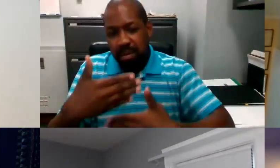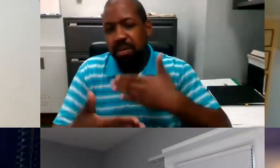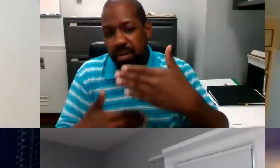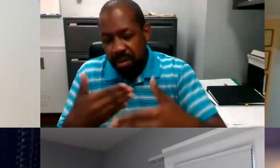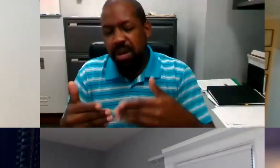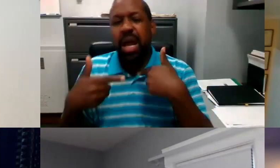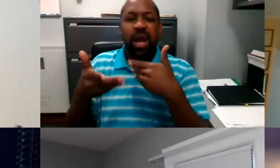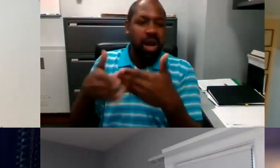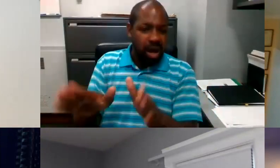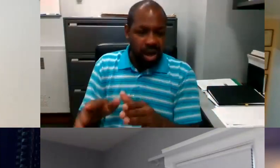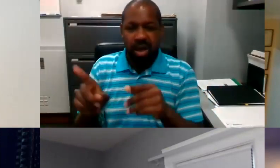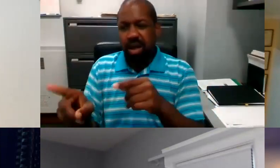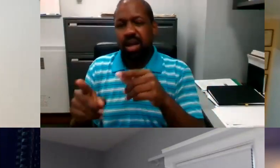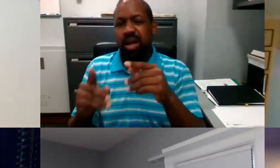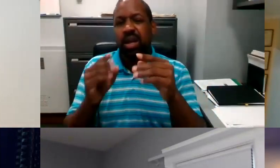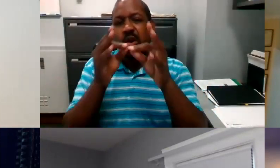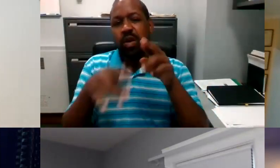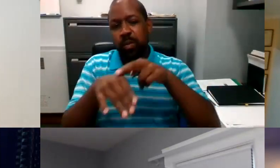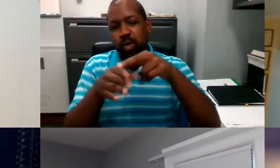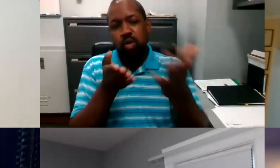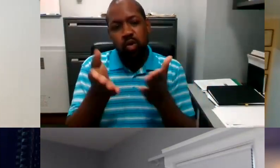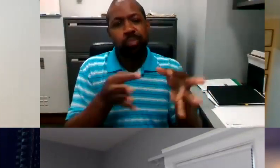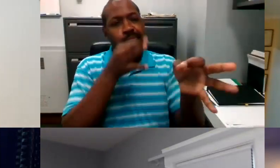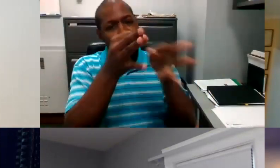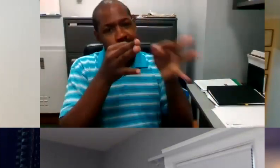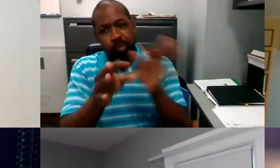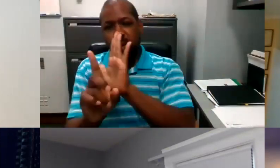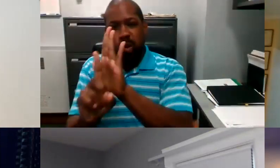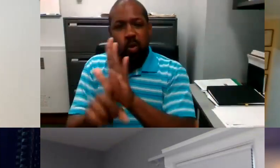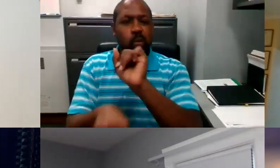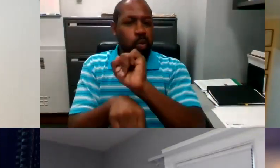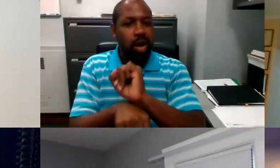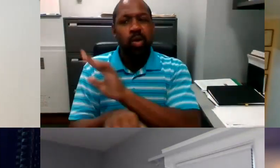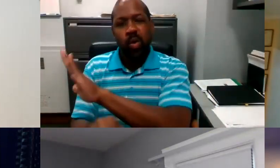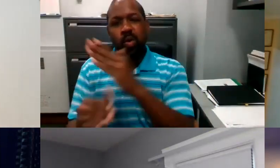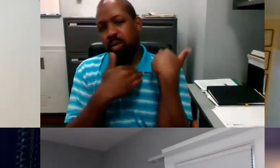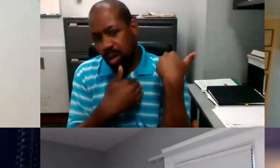AND I GUESS I SEE HOW SERIOUS THE IMPACT IS. AND ON THAT LEVEL, IT'S GOOD.